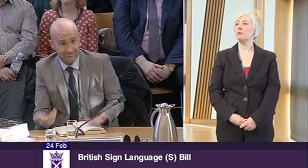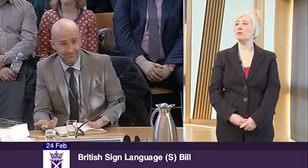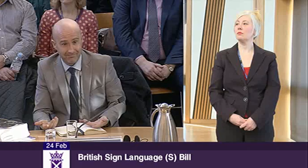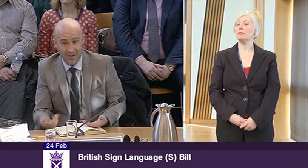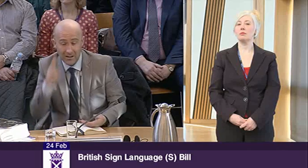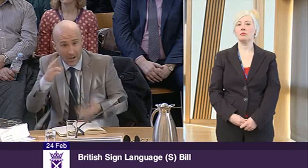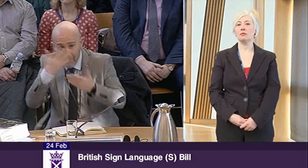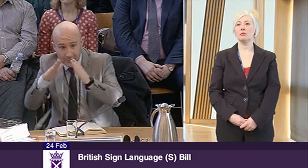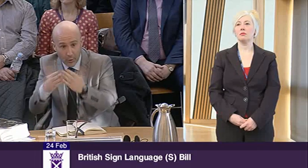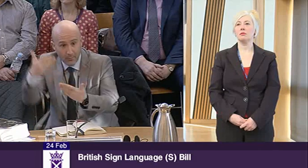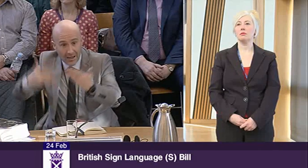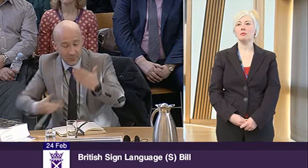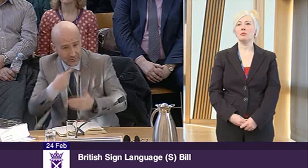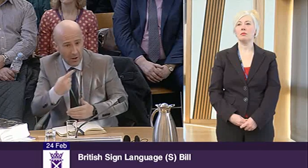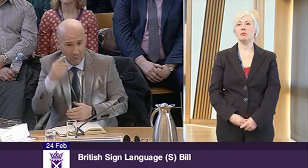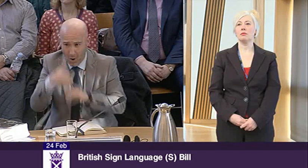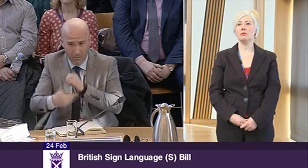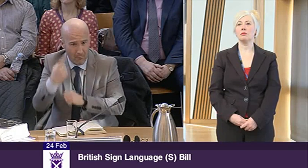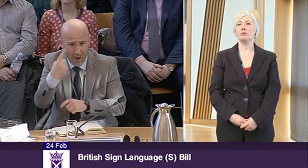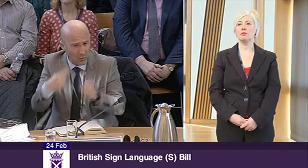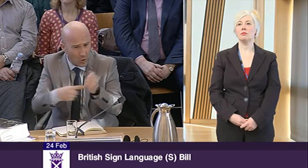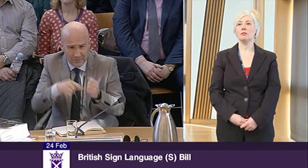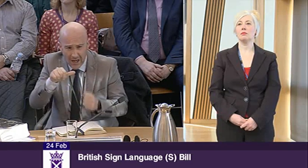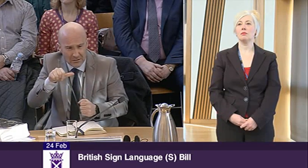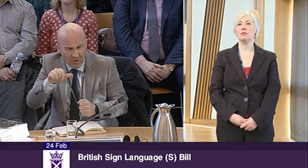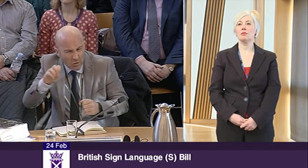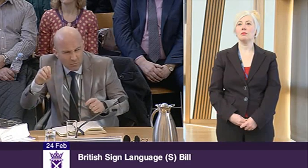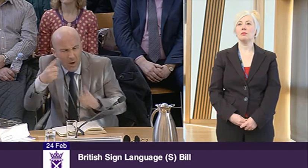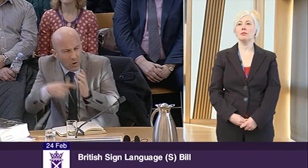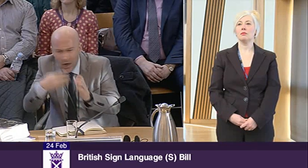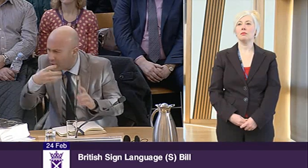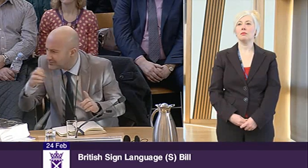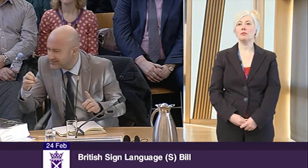symbol, which is why we are all here. We are here and we are using BSL face to face with